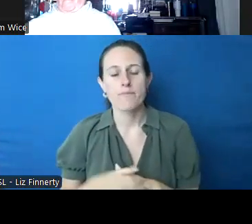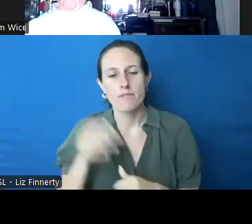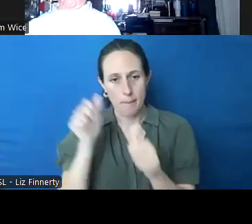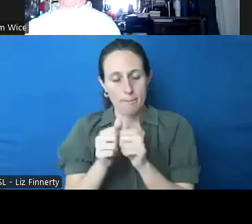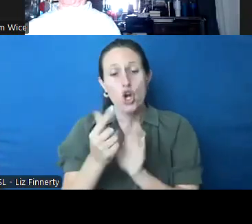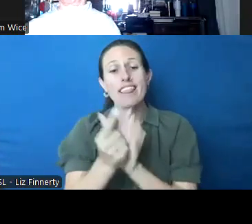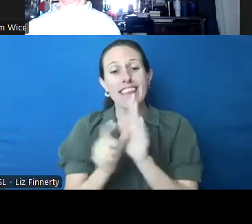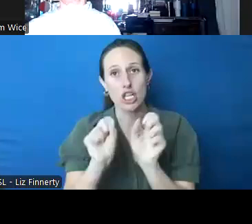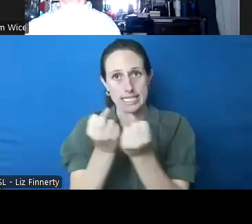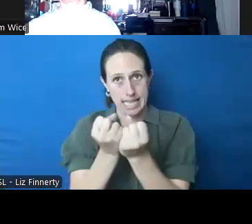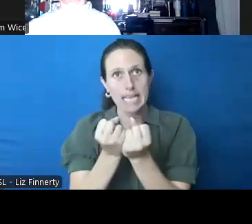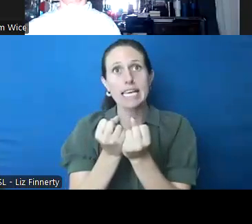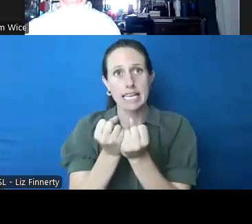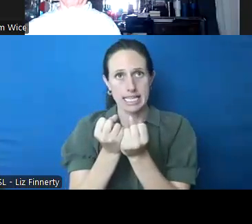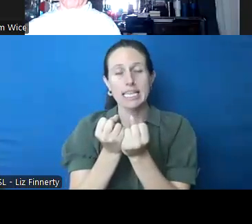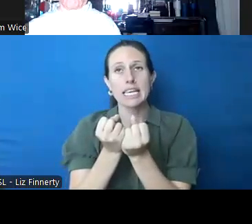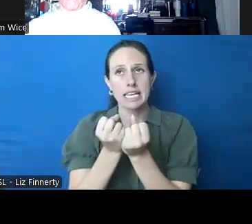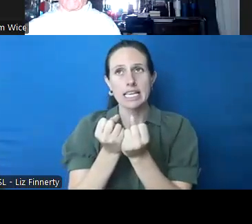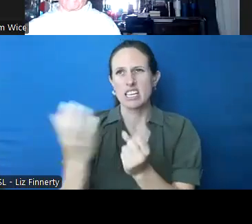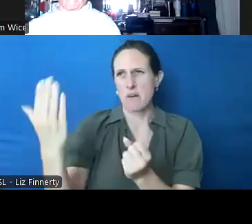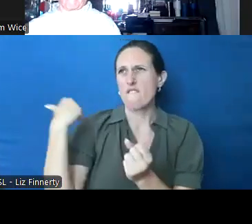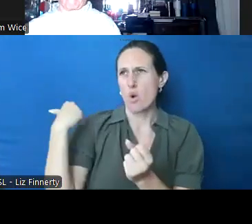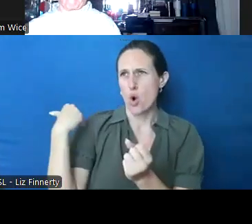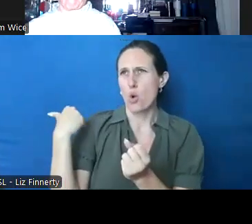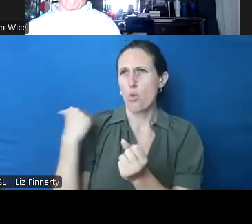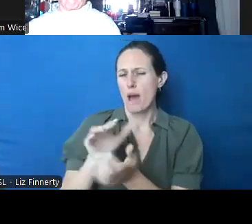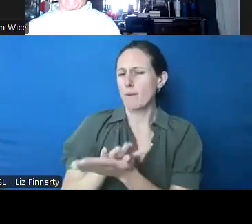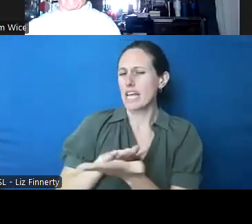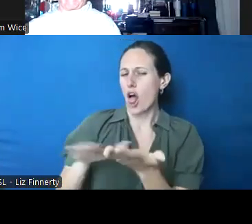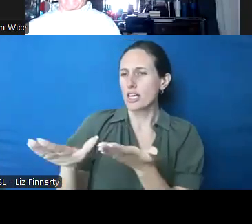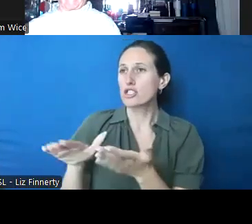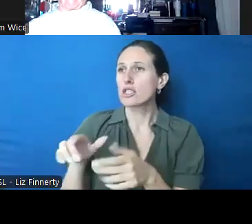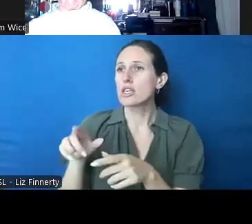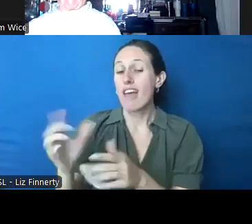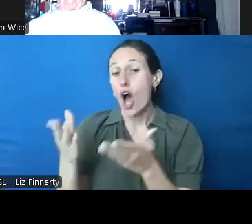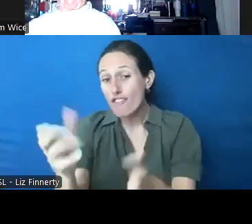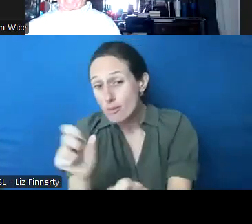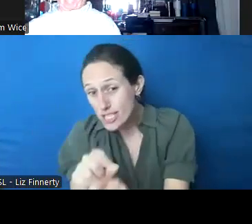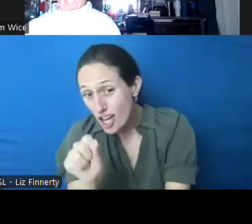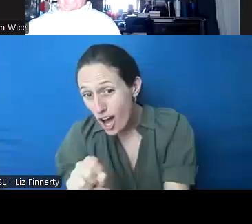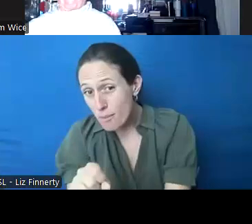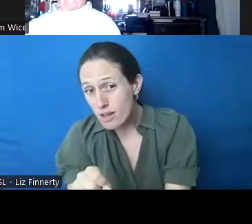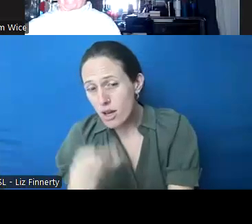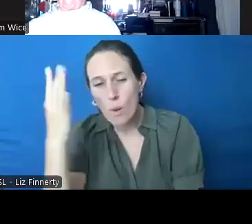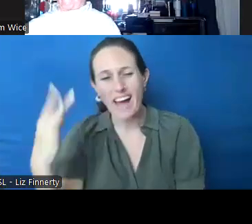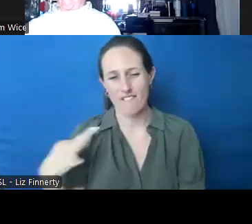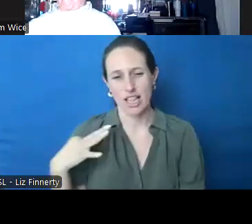I got a paralegal job with a legal society. In Lawrence, when I was in law school, I volunteered for the police